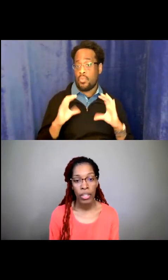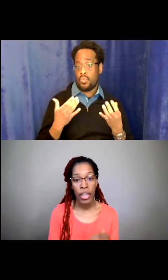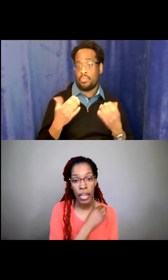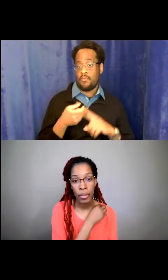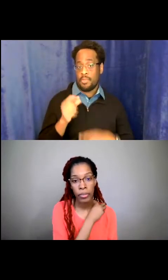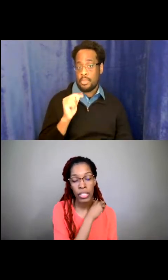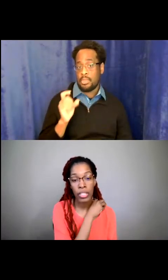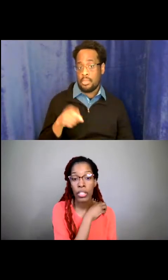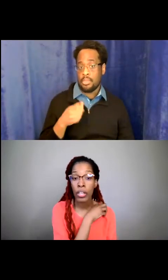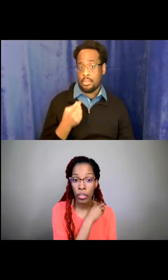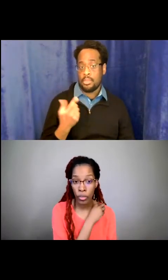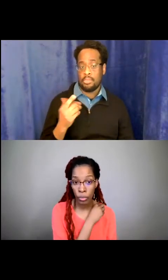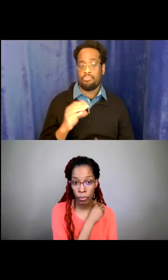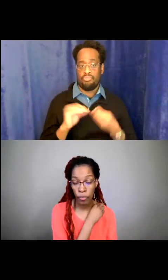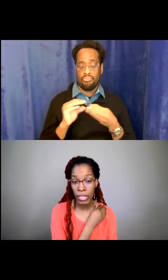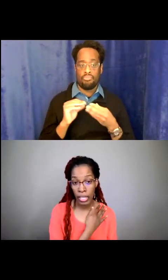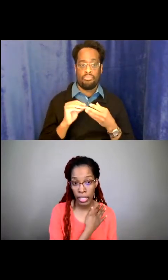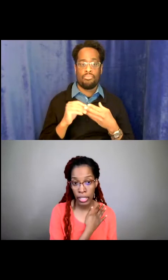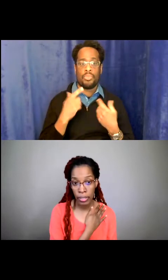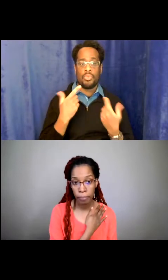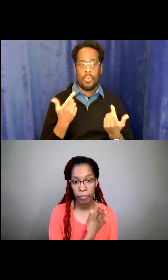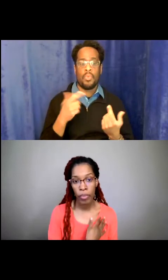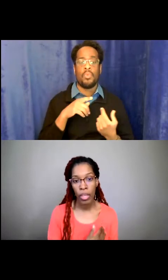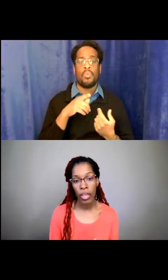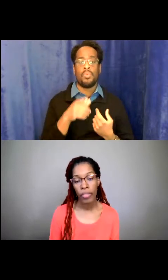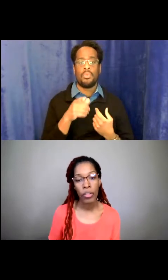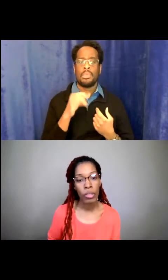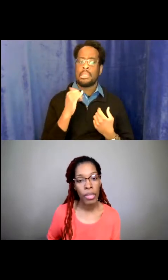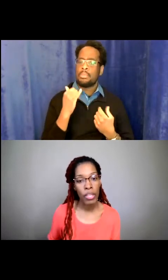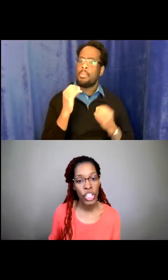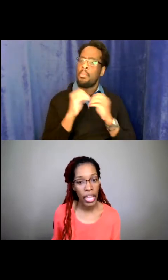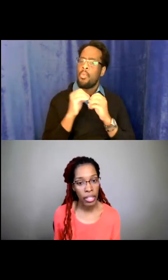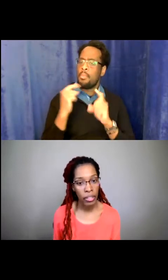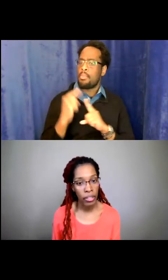Now, this is a younger group from Texas and they're going to be chatting